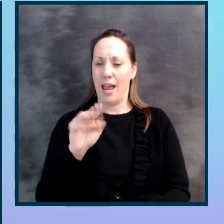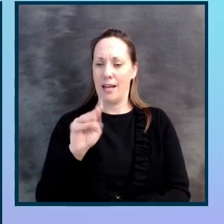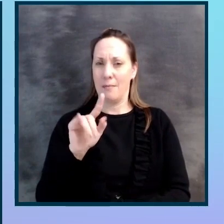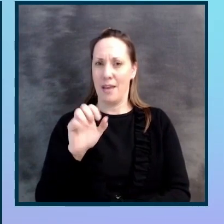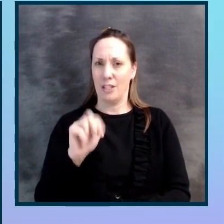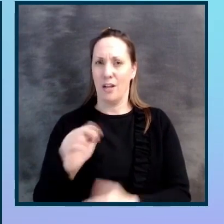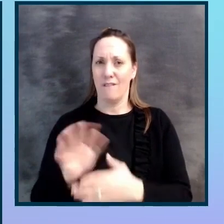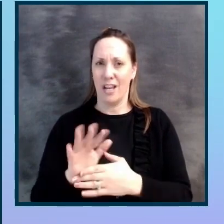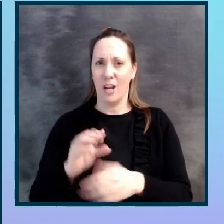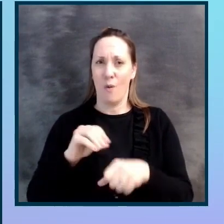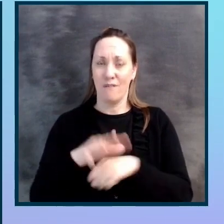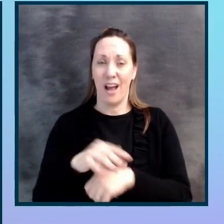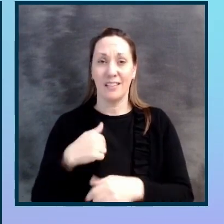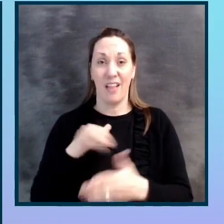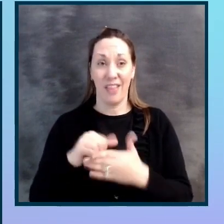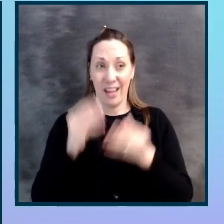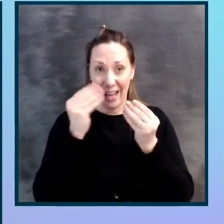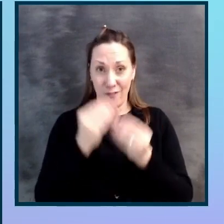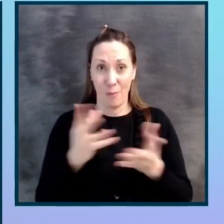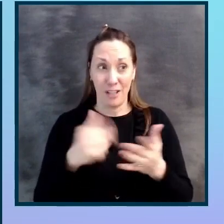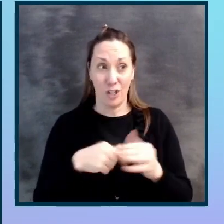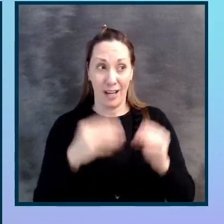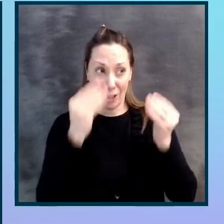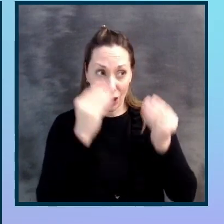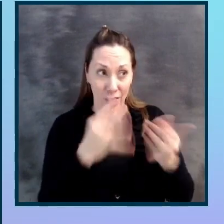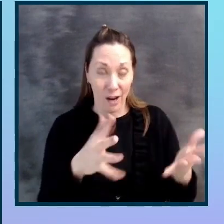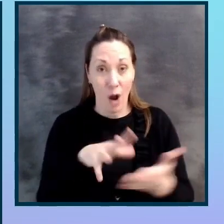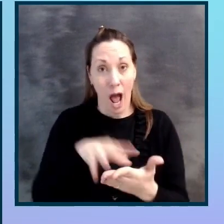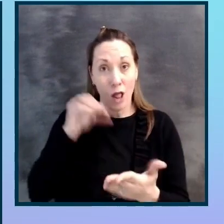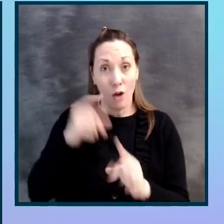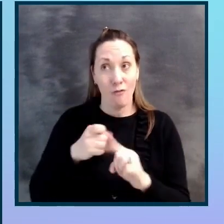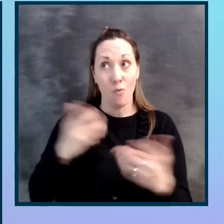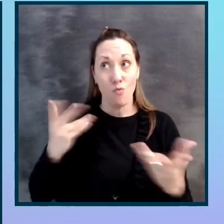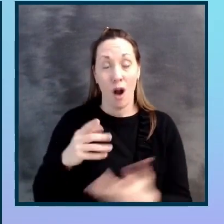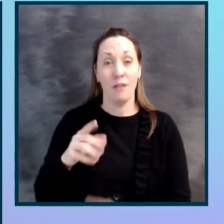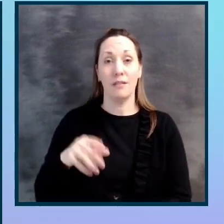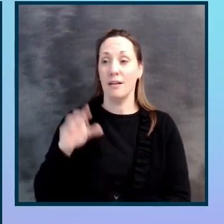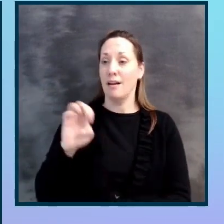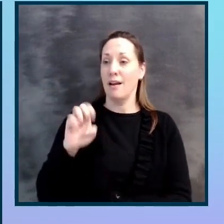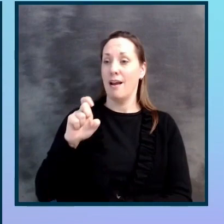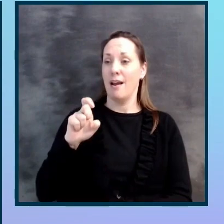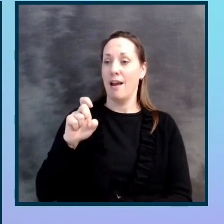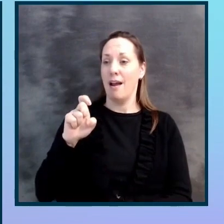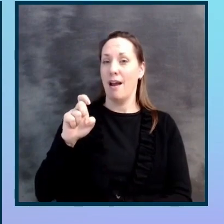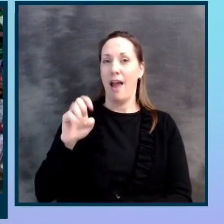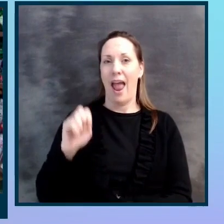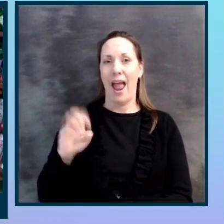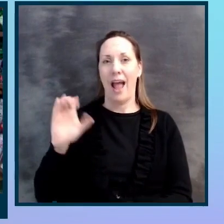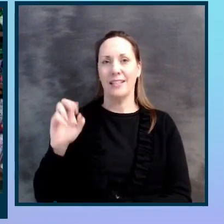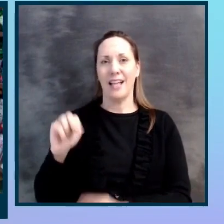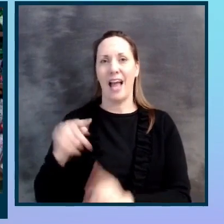that I was able to share with them I had learned from Deque, or axe-con from last year so anyways...